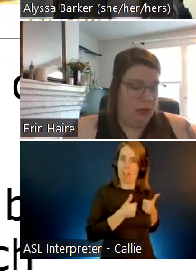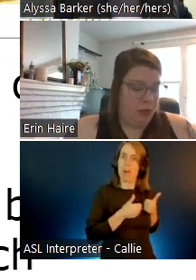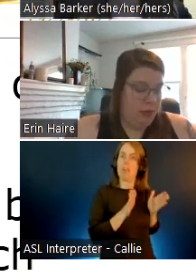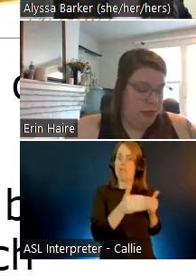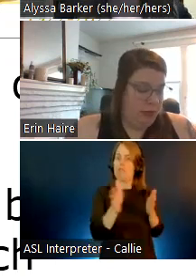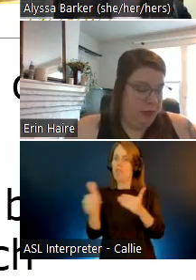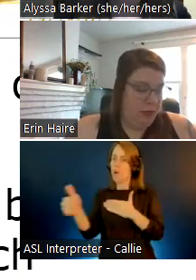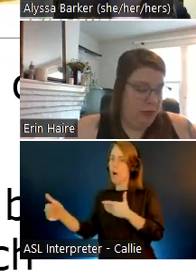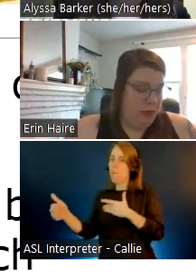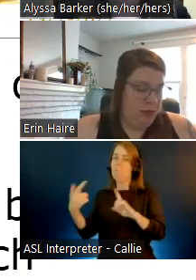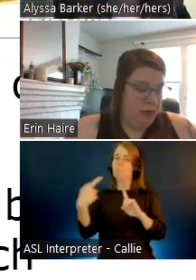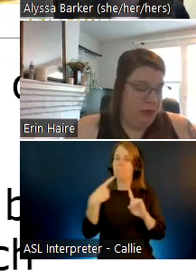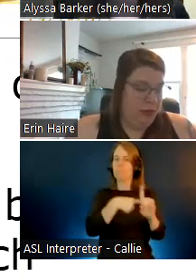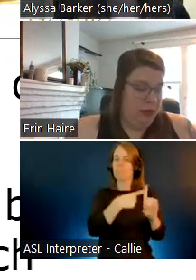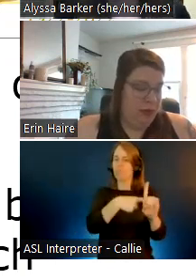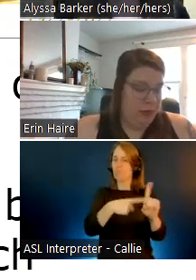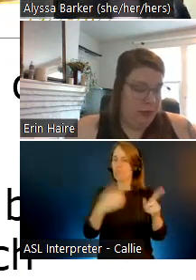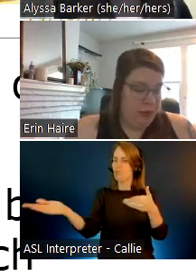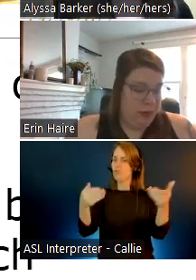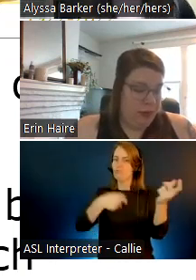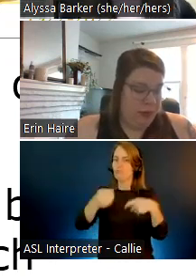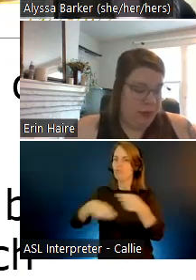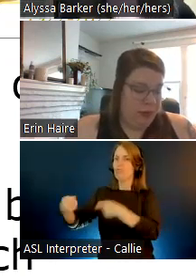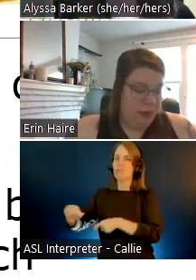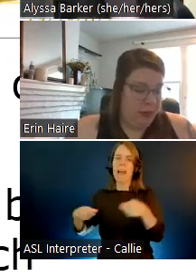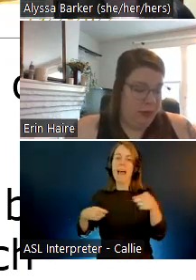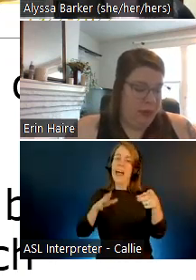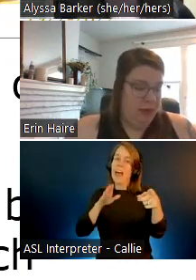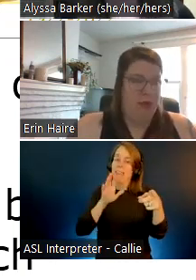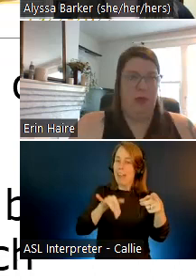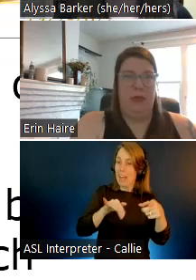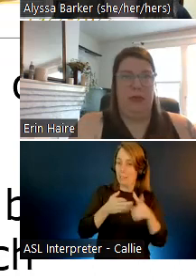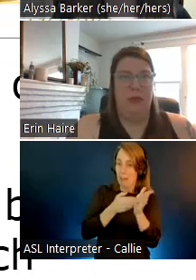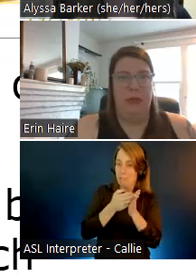rule and i've personally never seen it come up but it is an exemption there's an exemption for